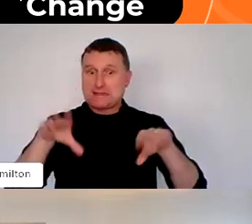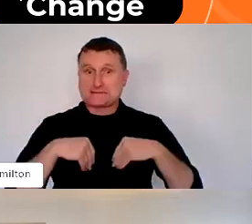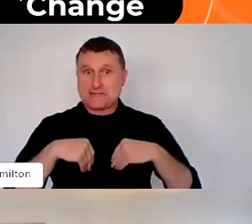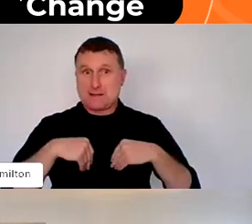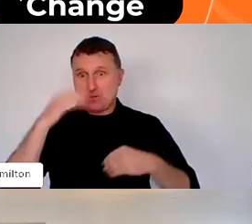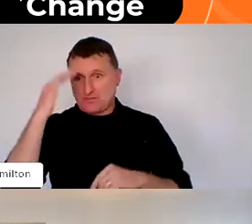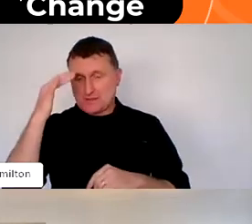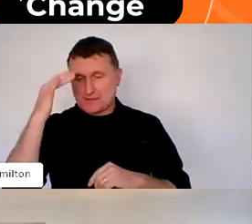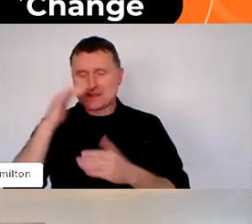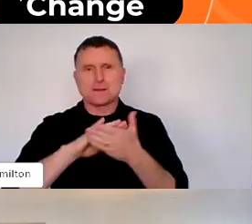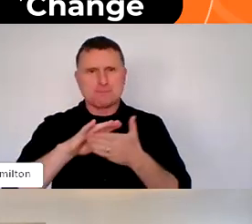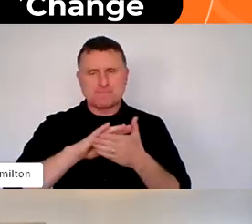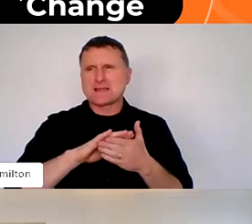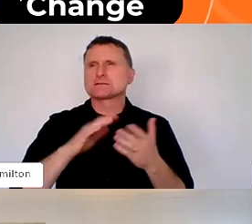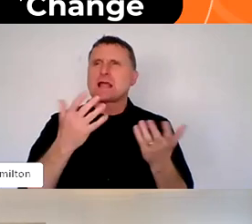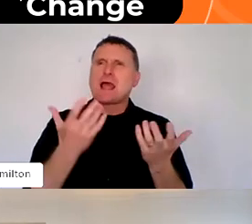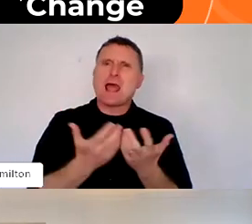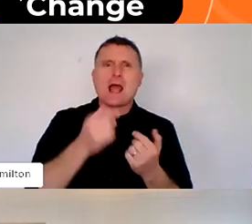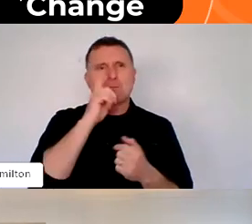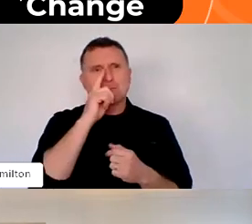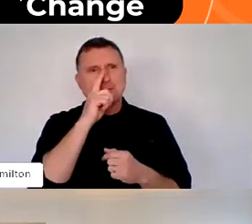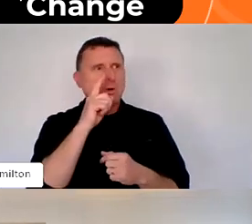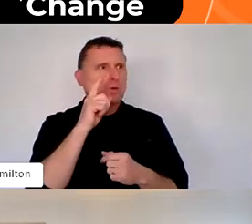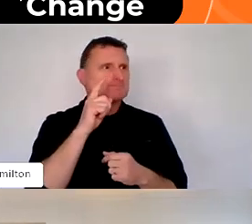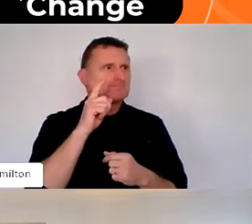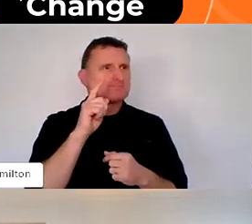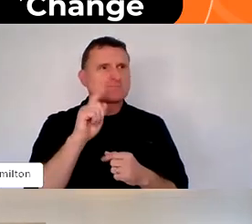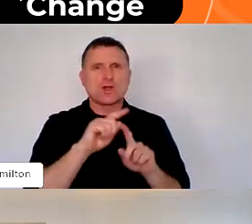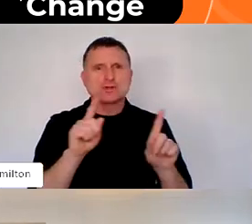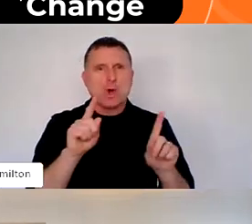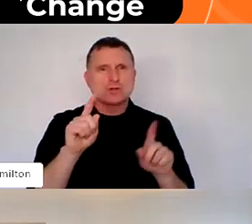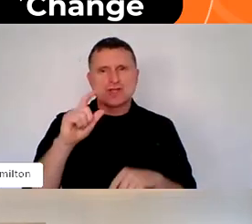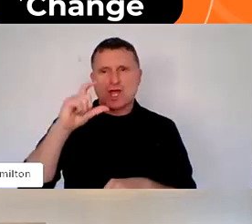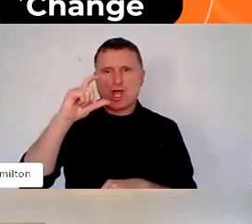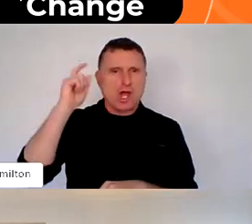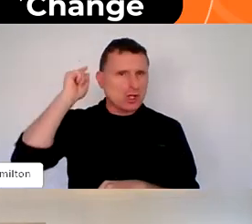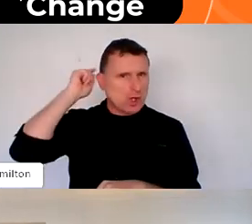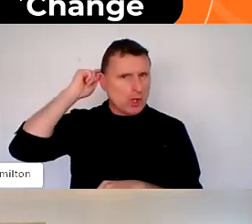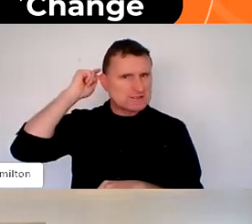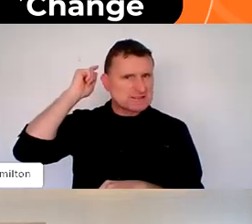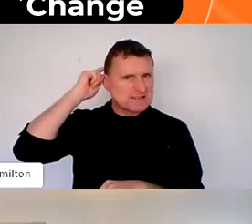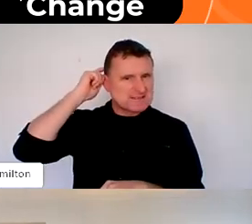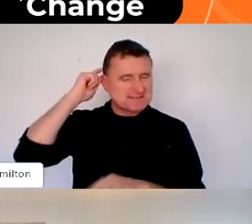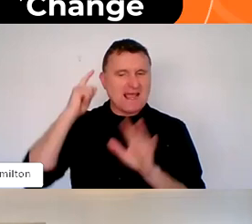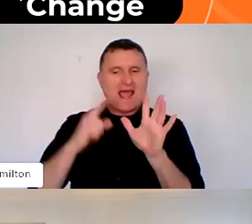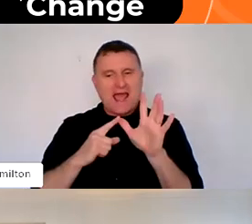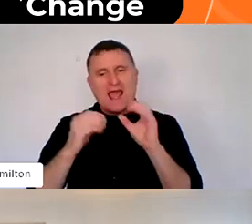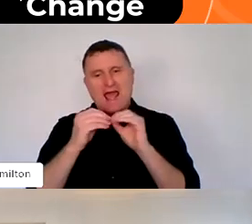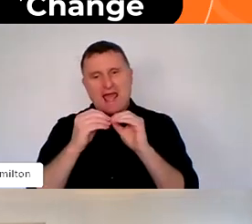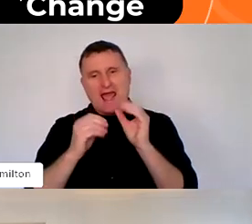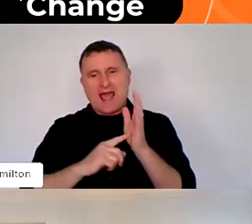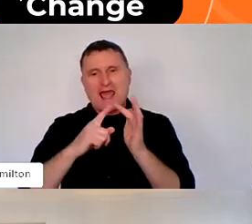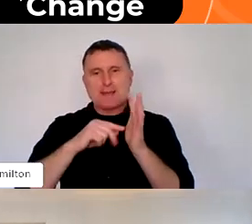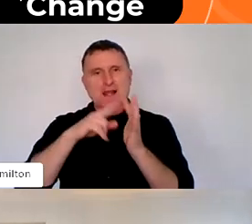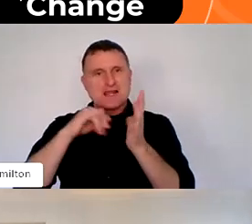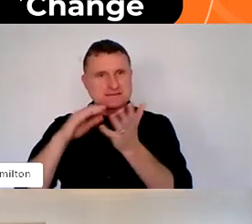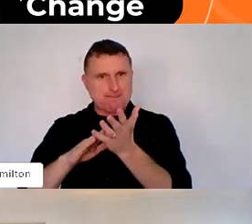ableism. Disconsciousness was a term coined by Joy King in '91,